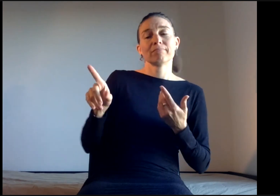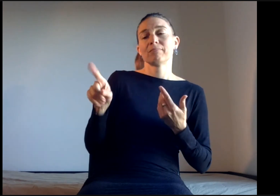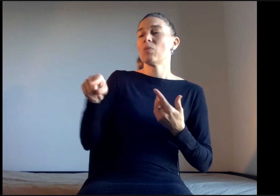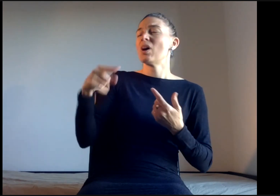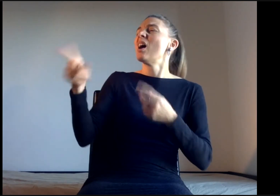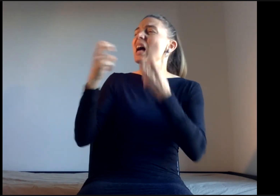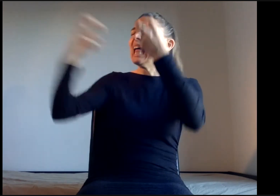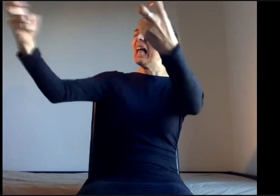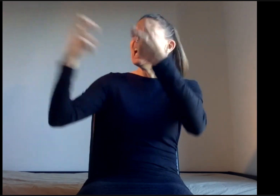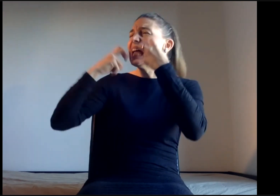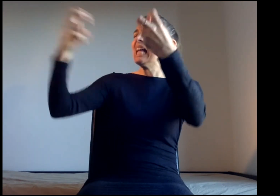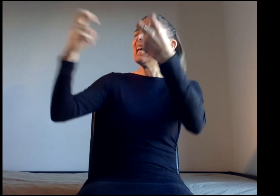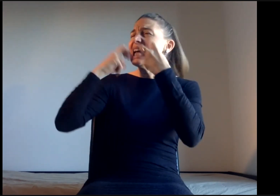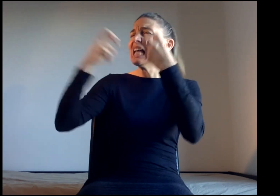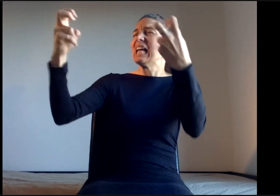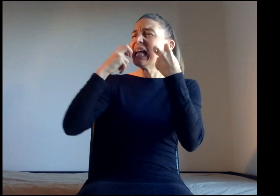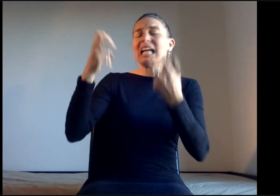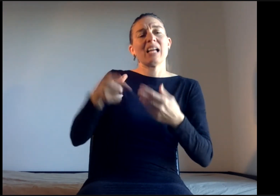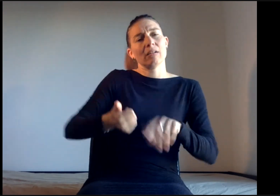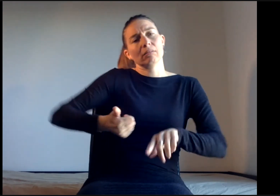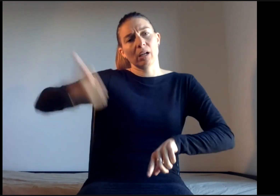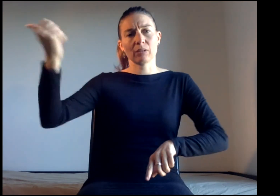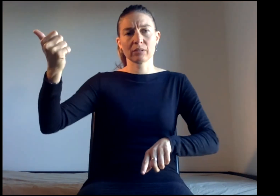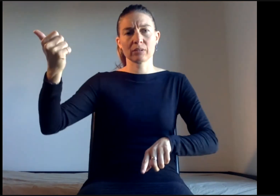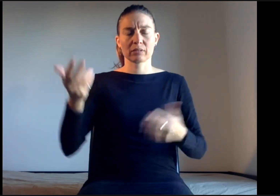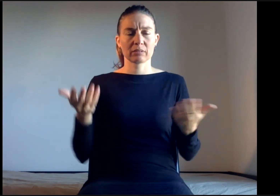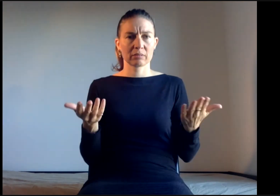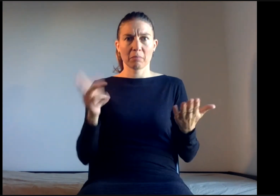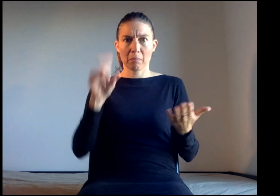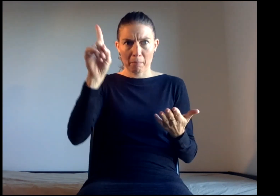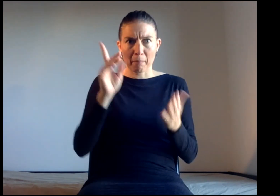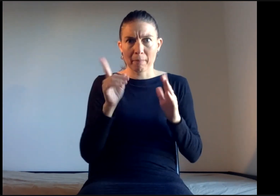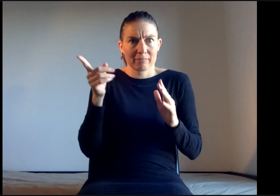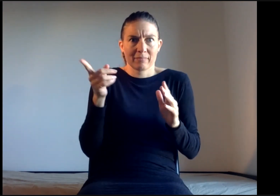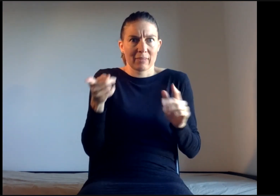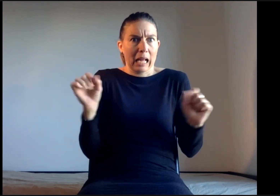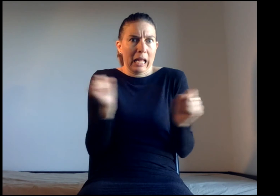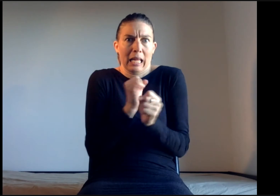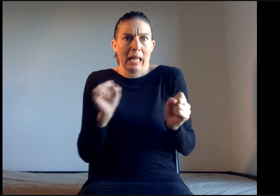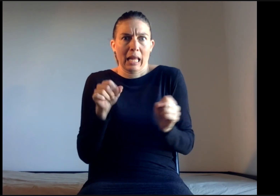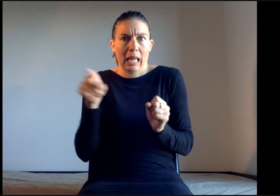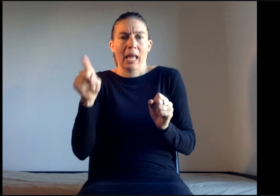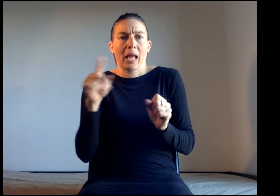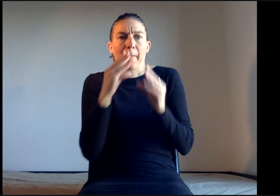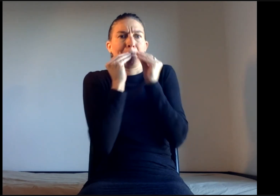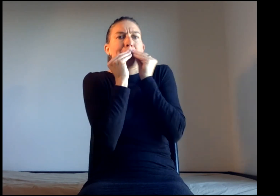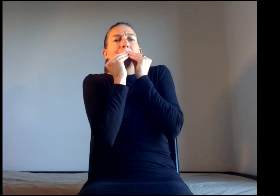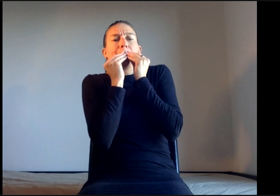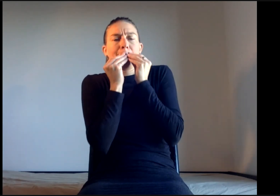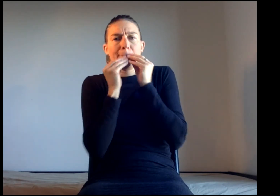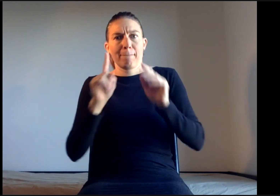We could see that much of the care, families are left without any support,